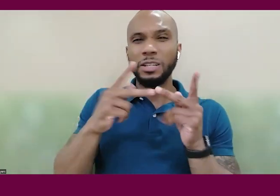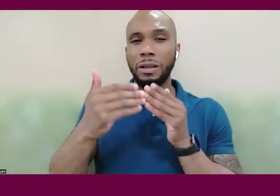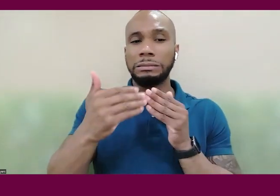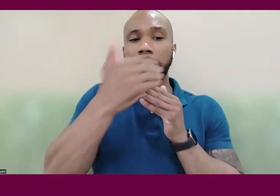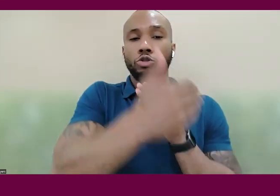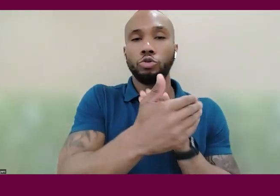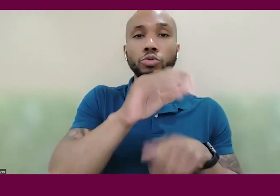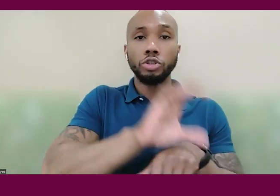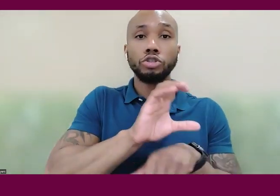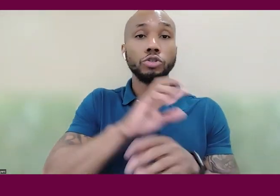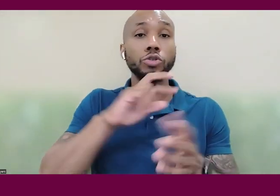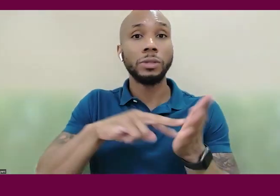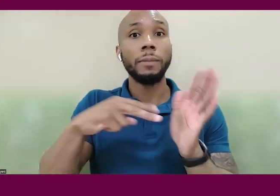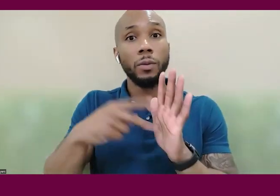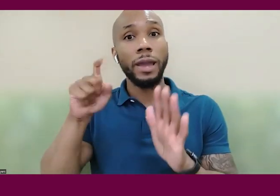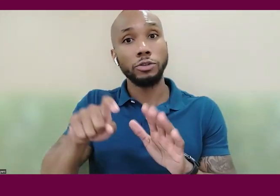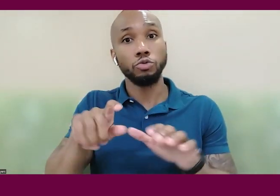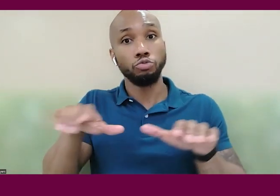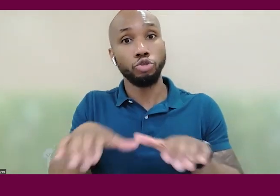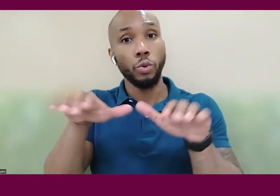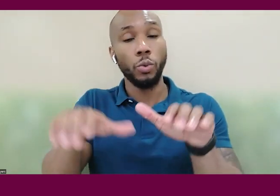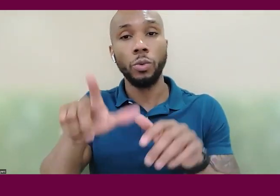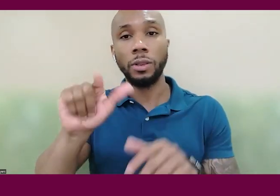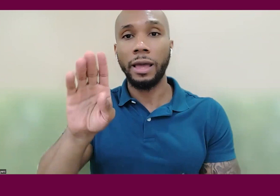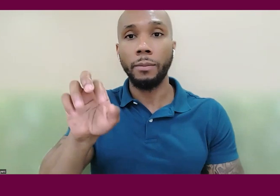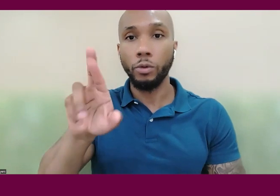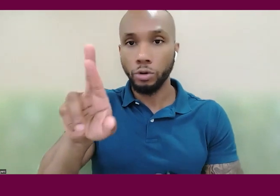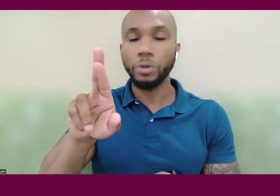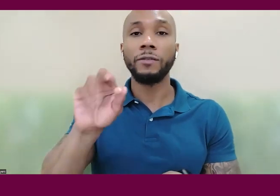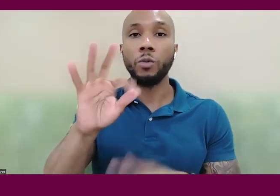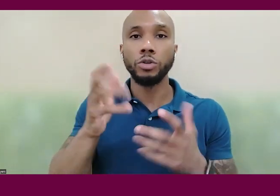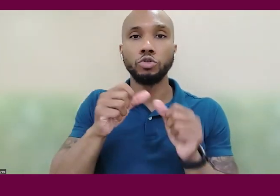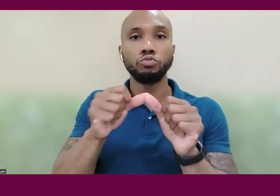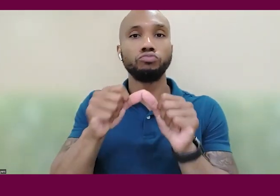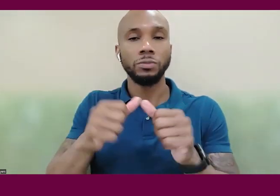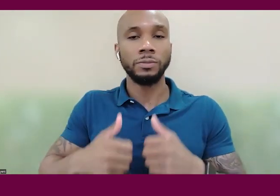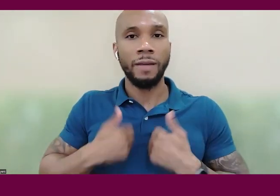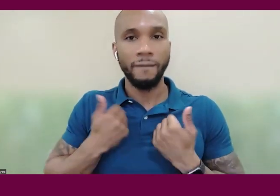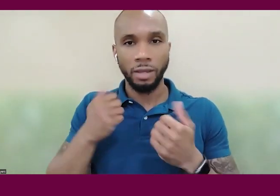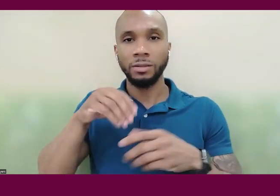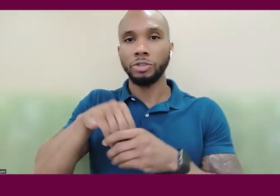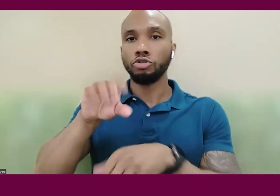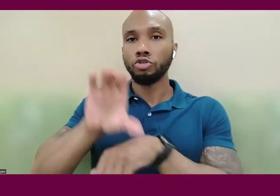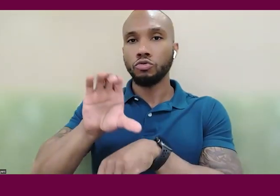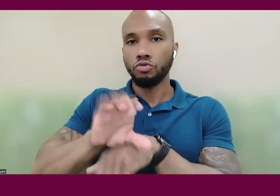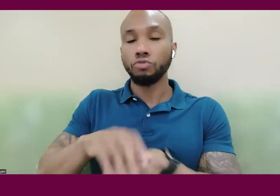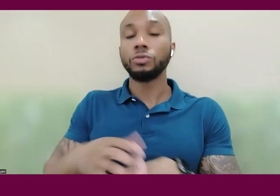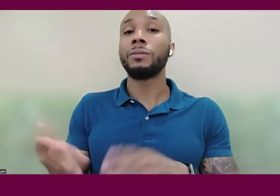So that meant that we had to perform labor to stay in that church.